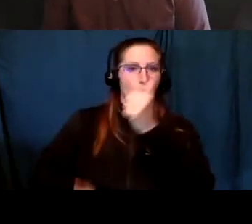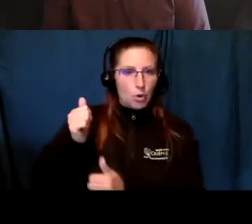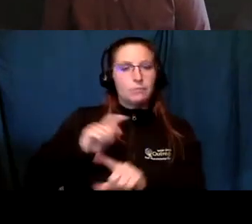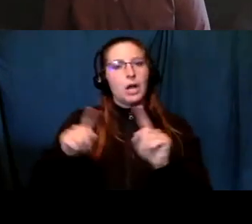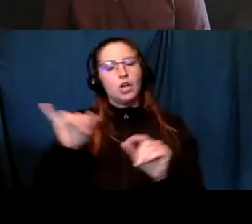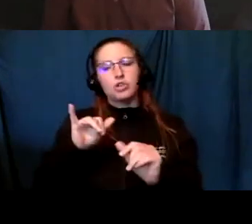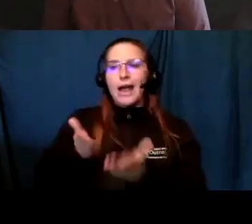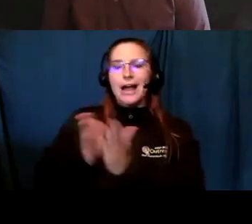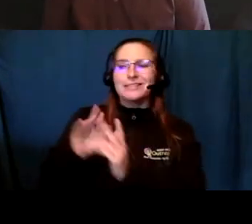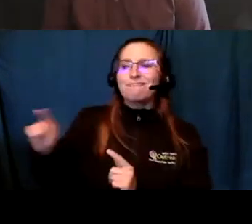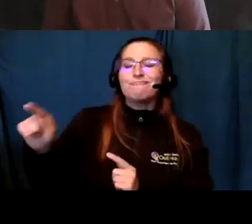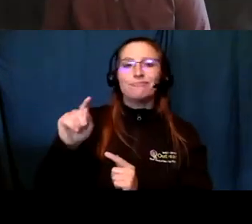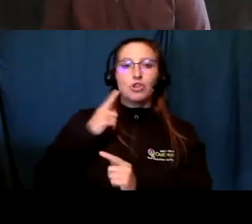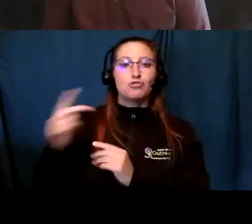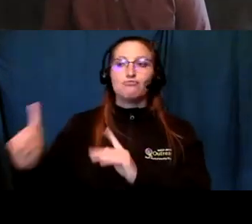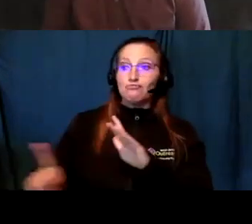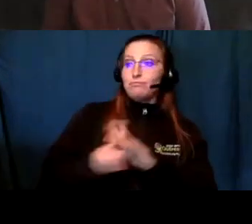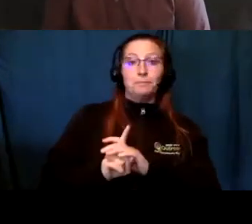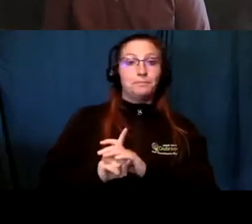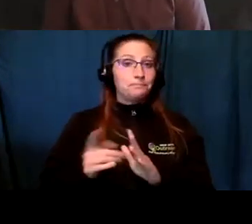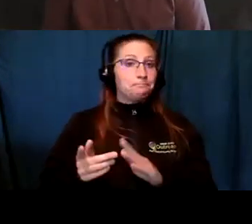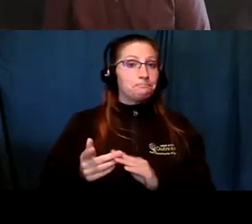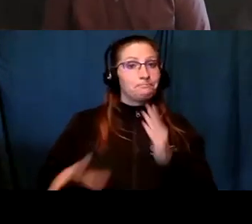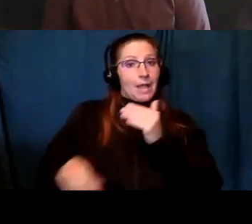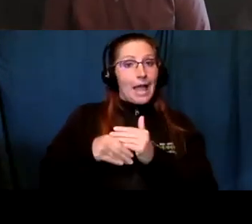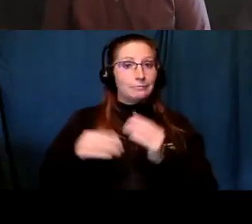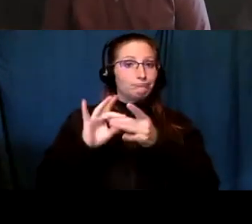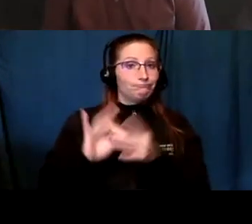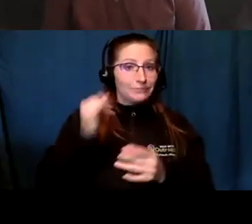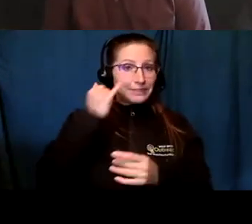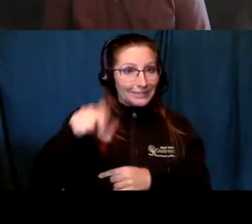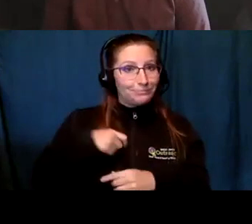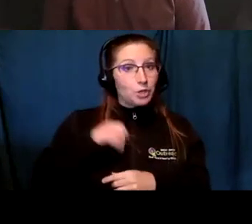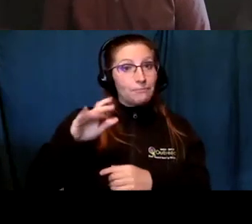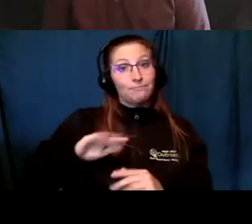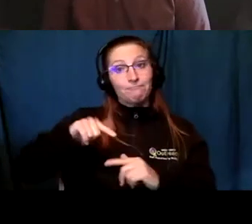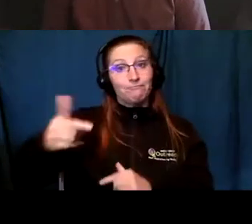them to pop in and add to as we go along. So connie can you go ahead and introduce